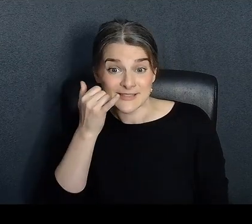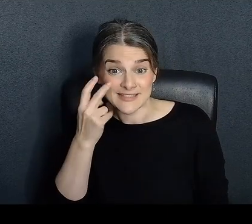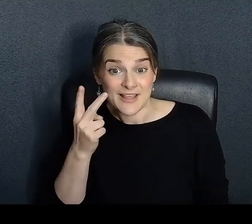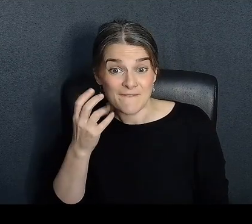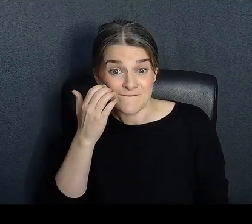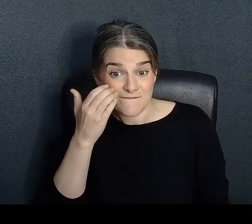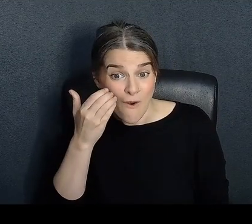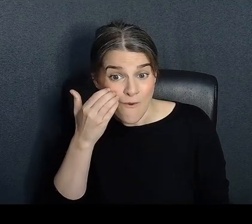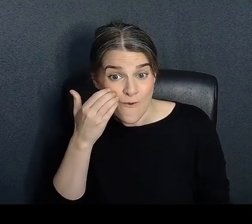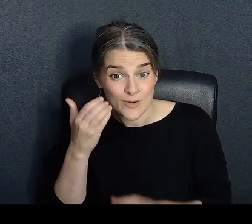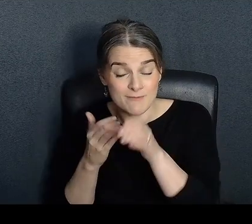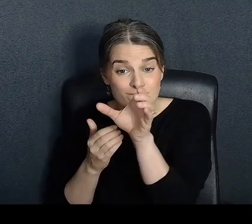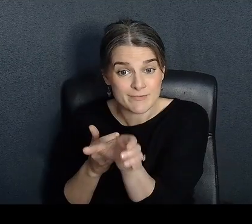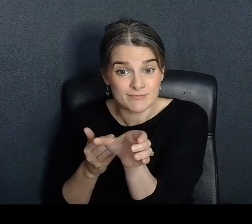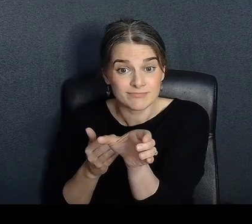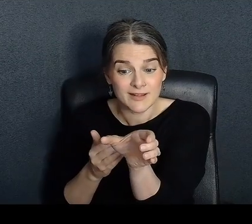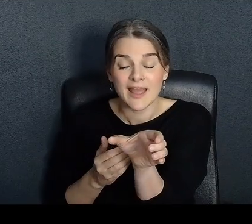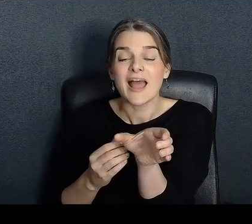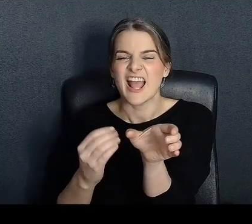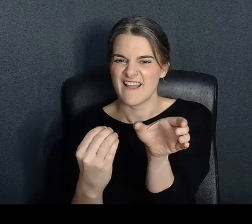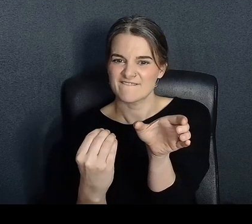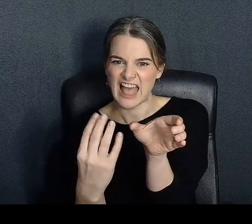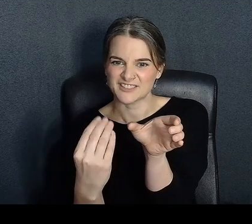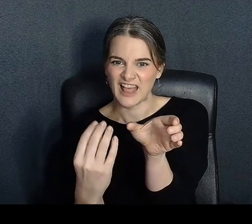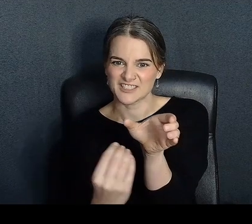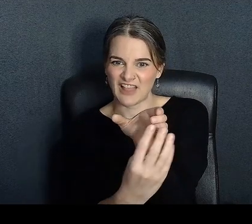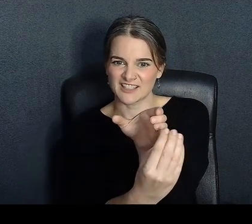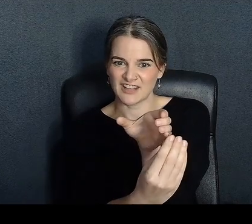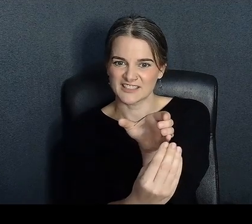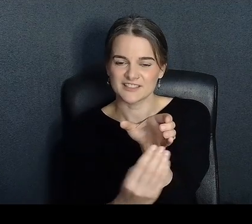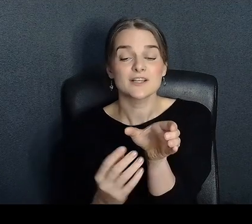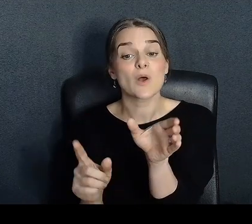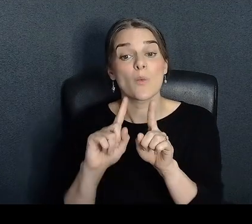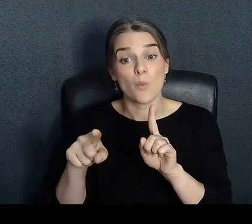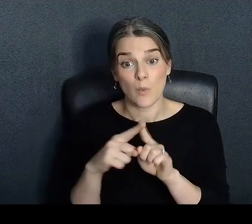And it rings and flashes when a notification comes through.